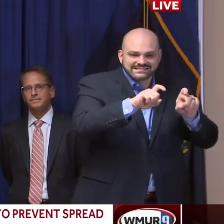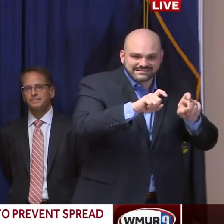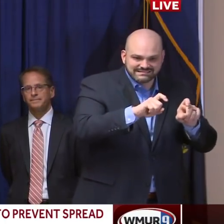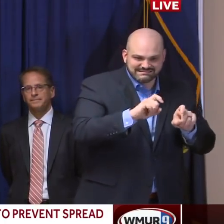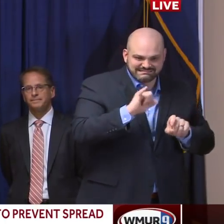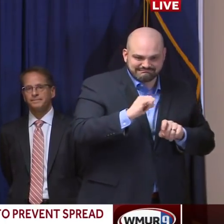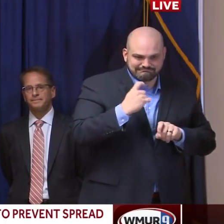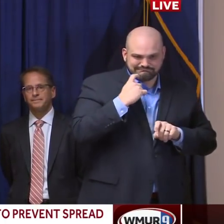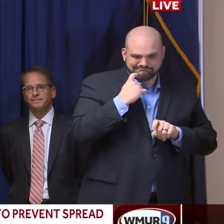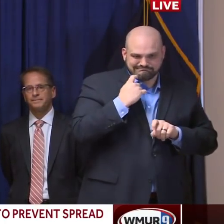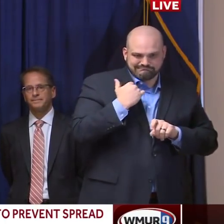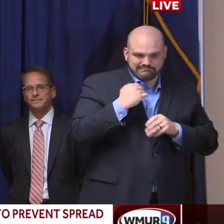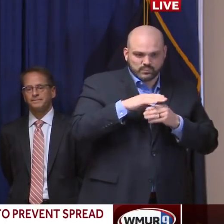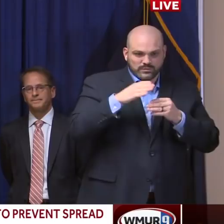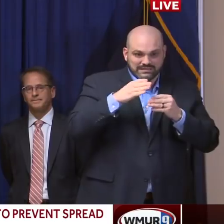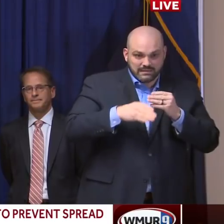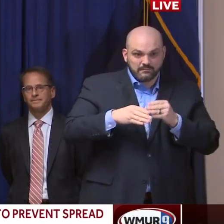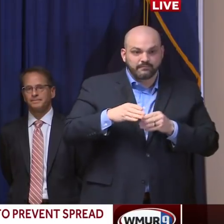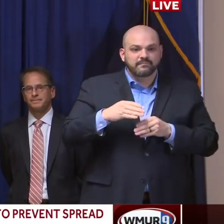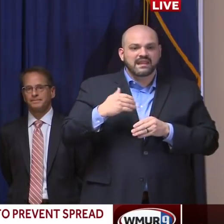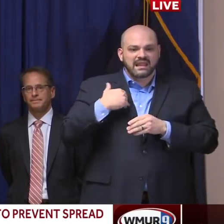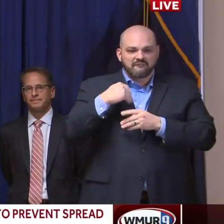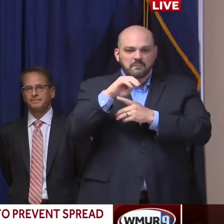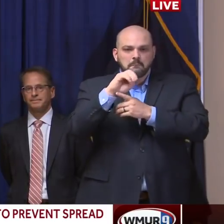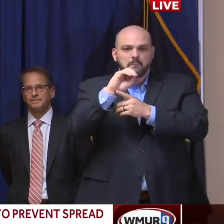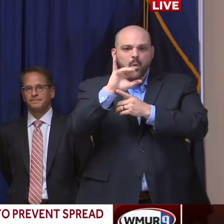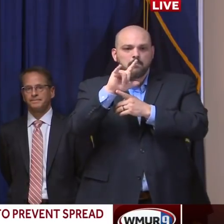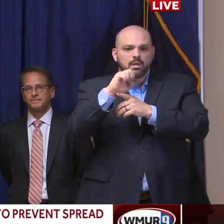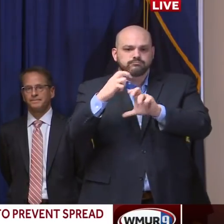WHICH WE THEN SEND TO OUR PUBLIC HEALTH LABORATORIES FOR TESTING.